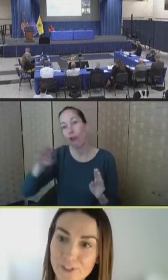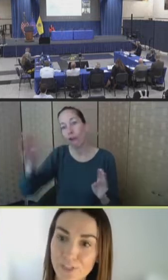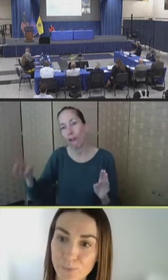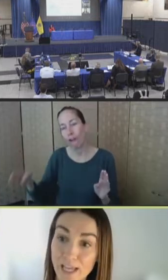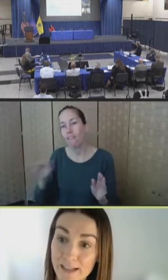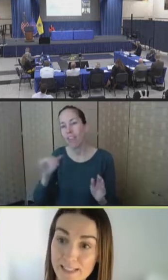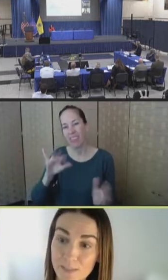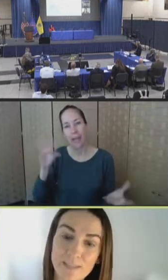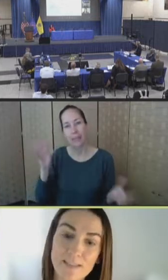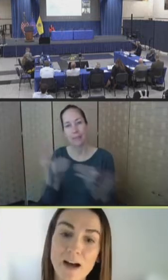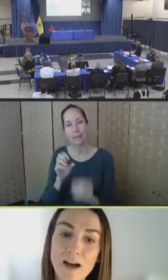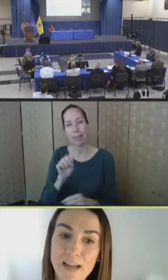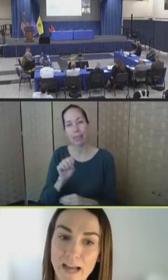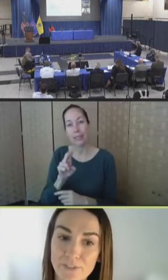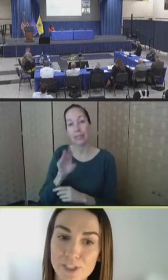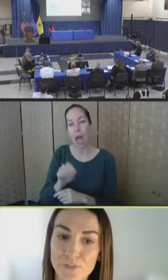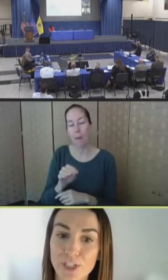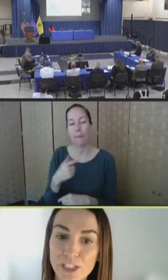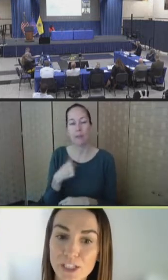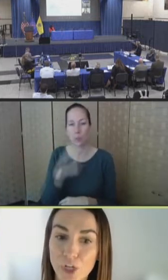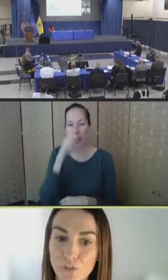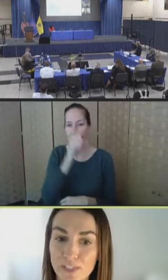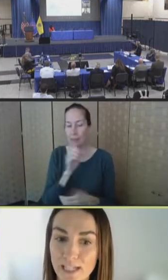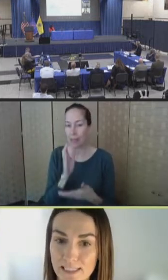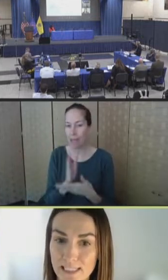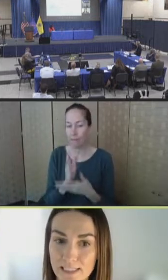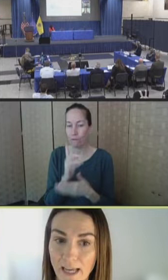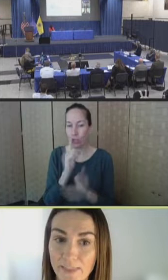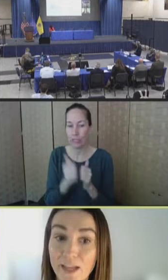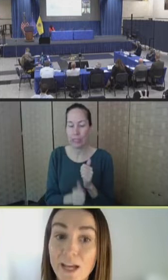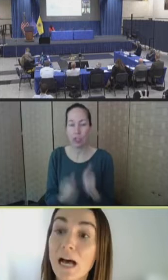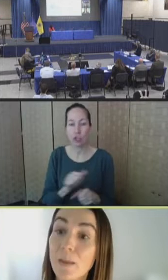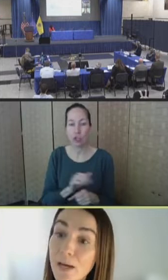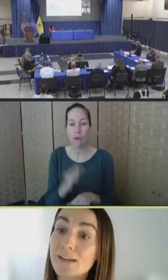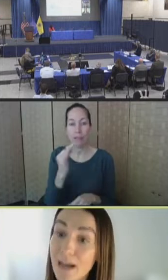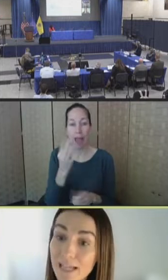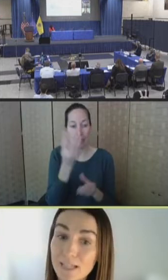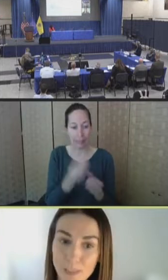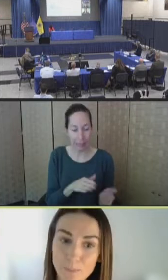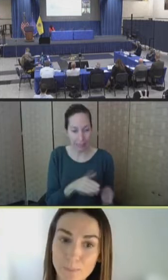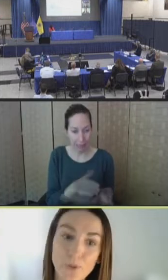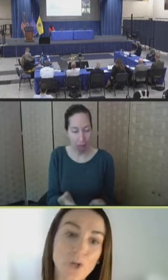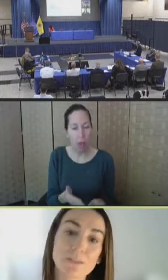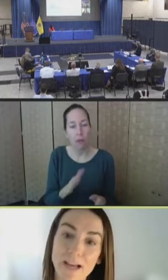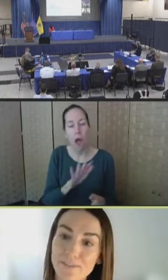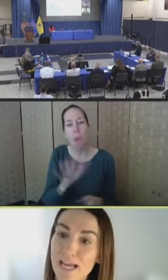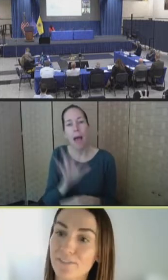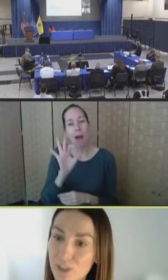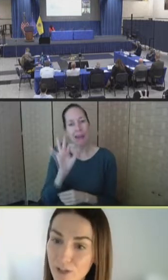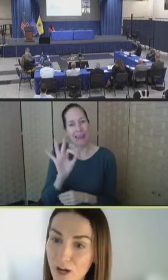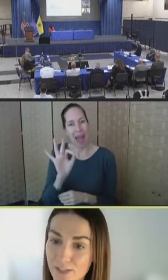we estimate that on average for each COVID-19 death, about nine people are left having lost